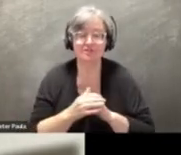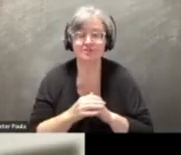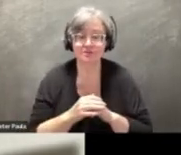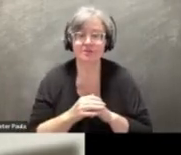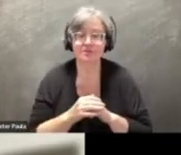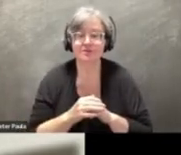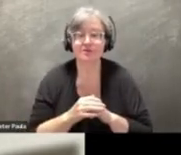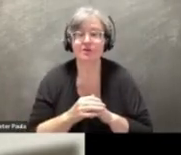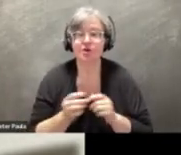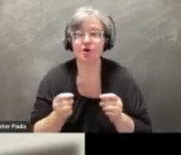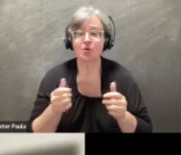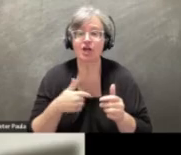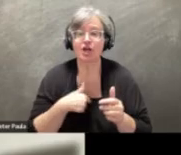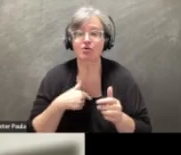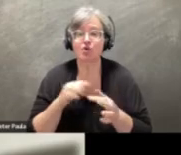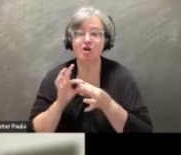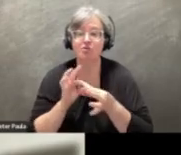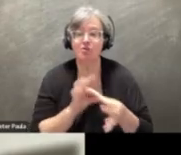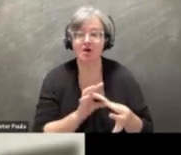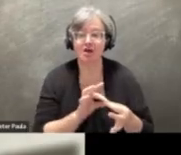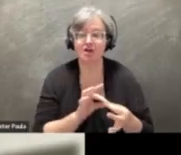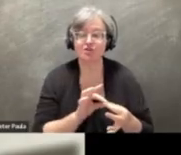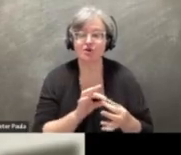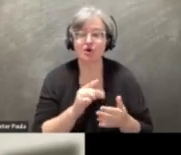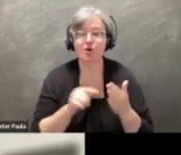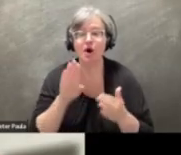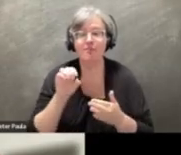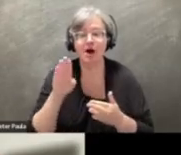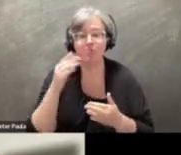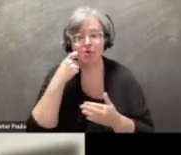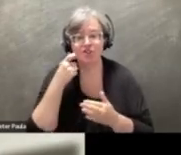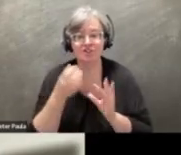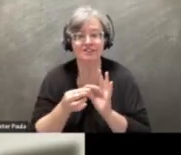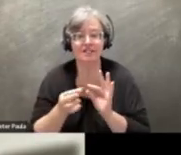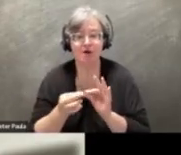quickly tie it back to what Bob was saying earlier about the